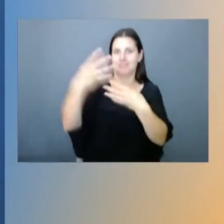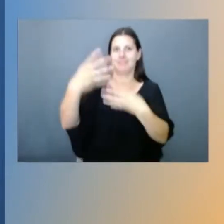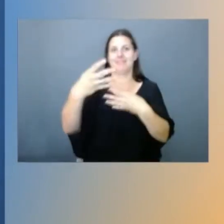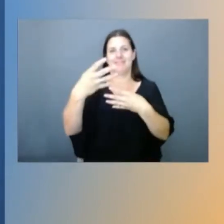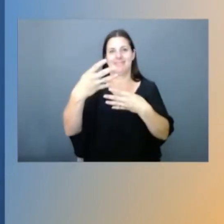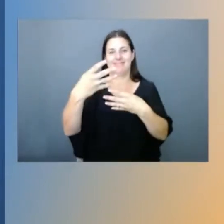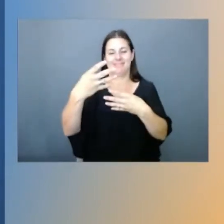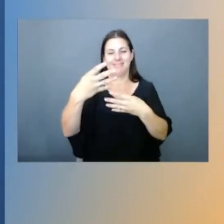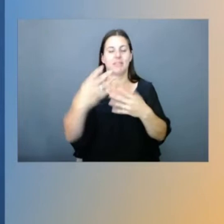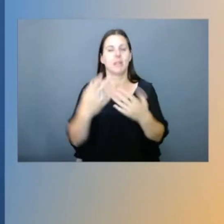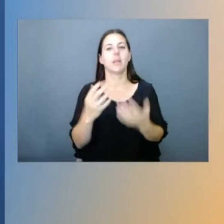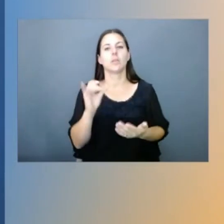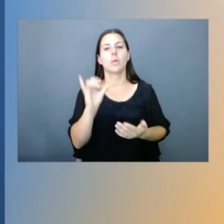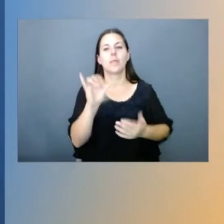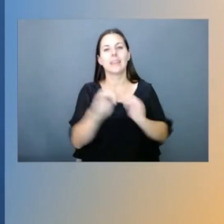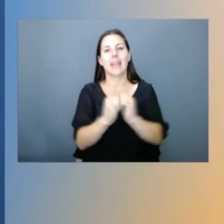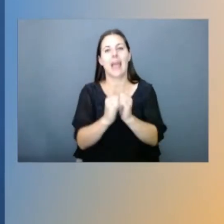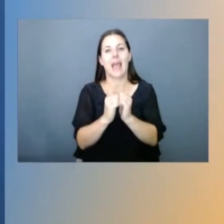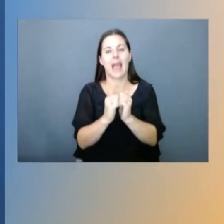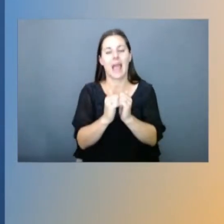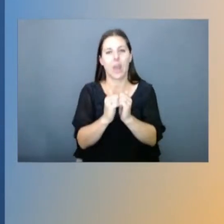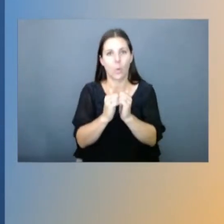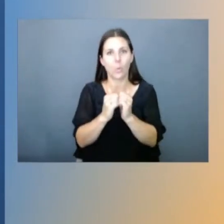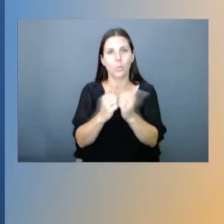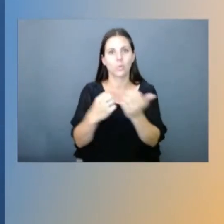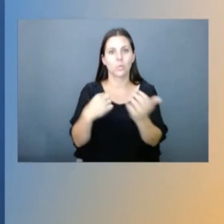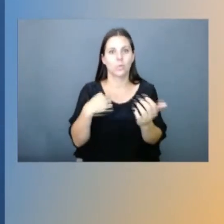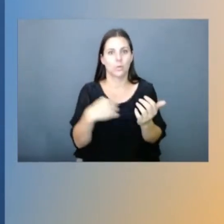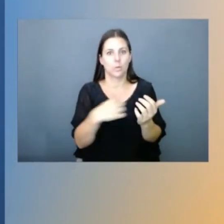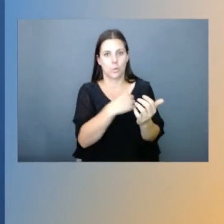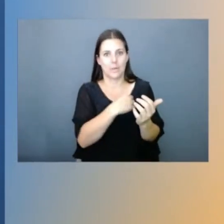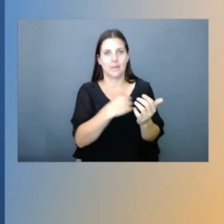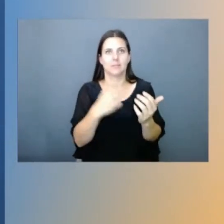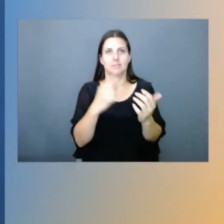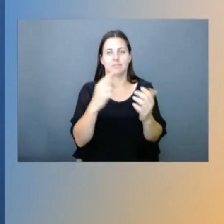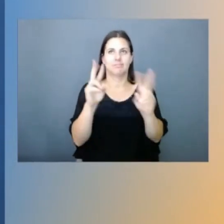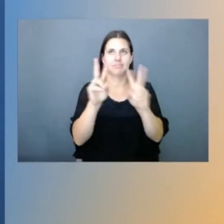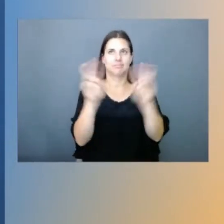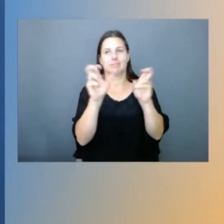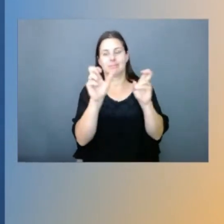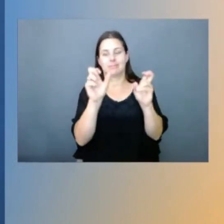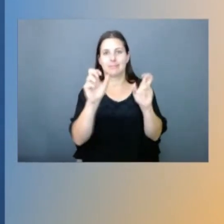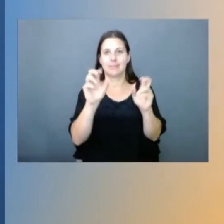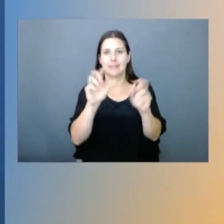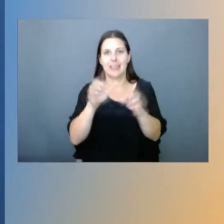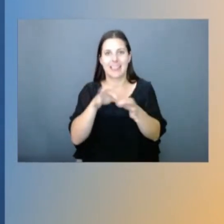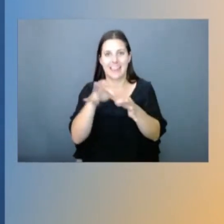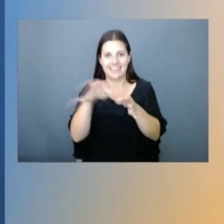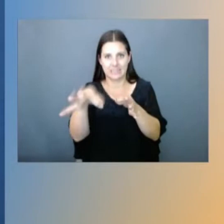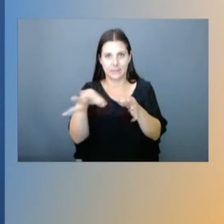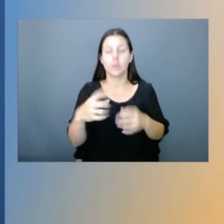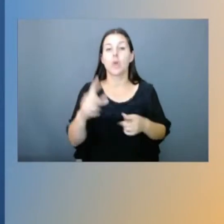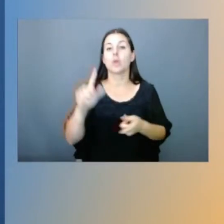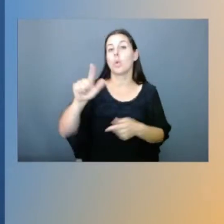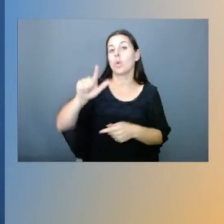That is how we would characterize it. So when you think about low-latency workloads, I think there are a couple of things